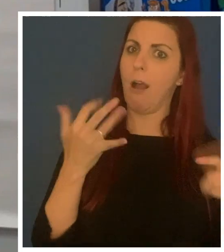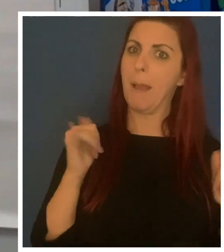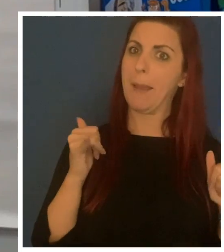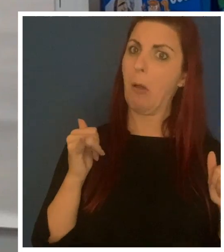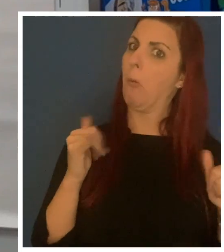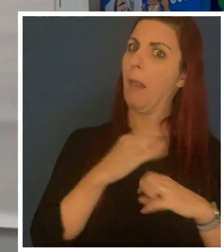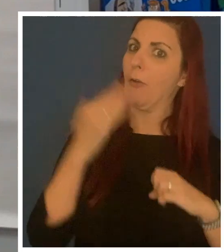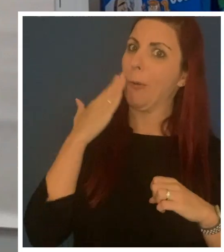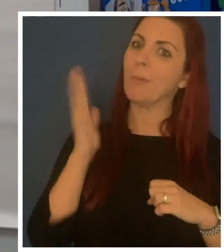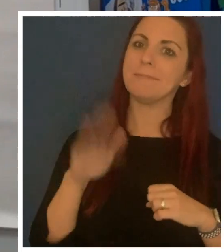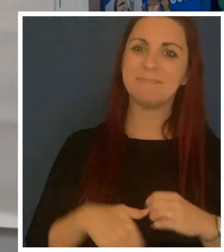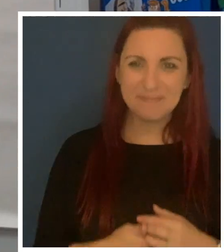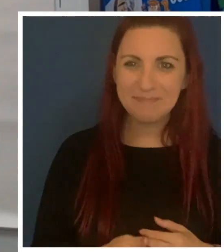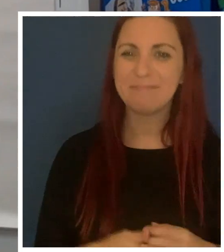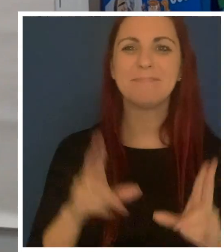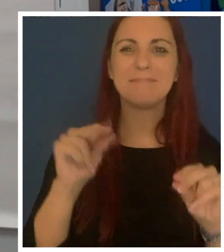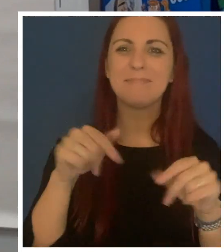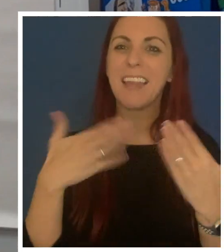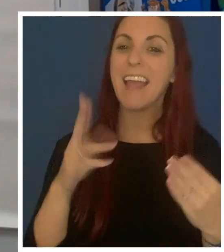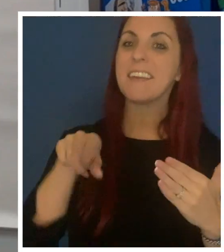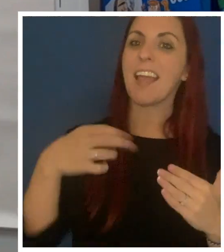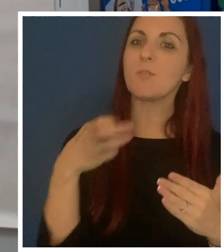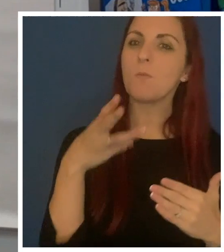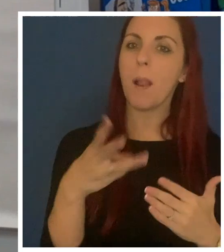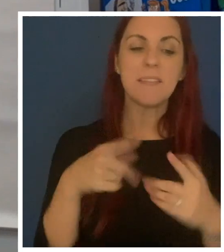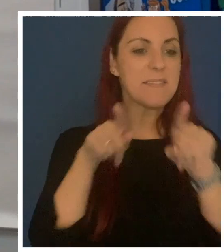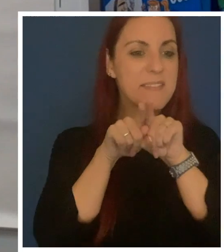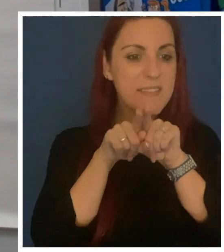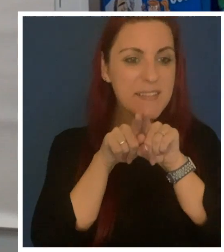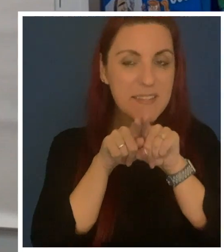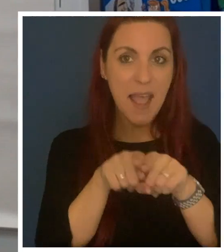The next thing we're going to do is we're going to do the same shape inside that